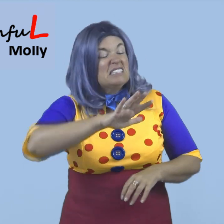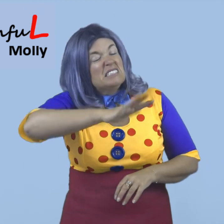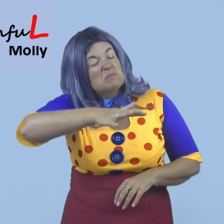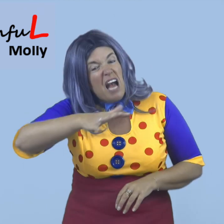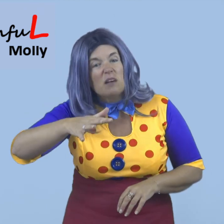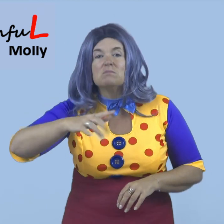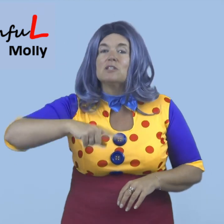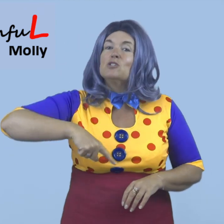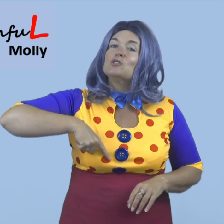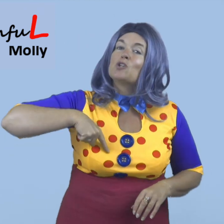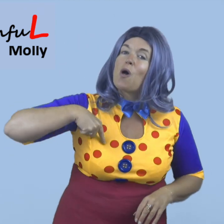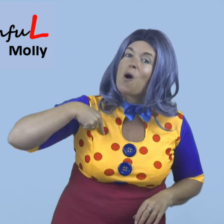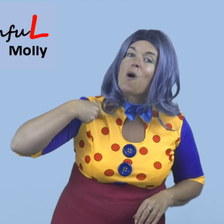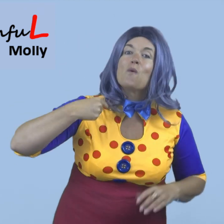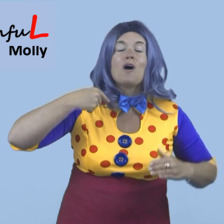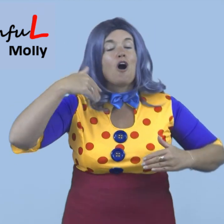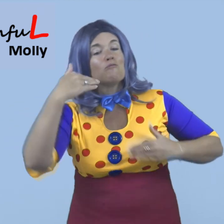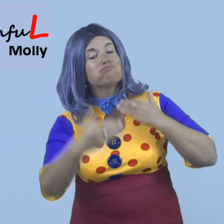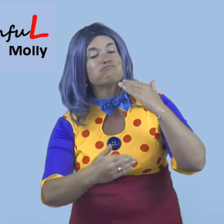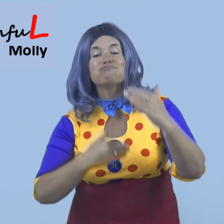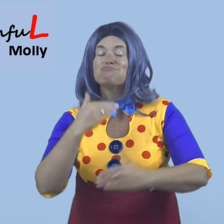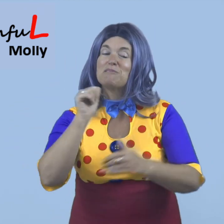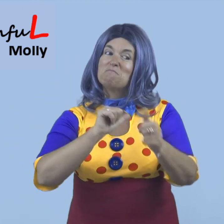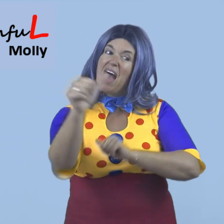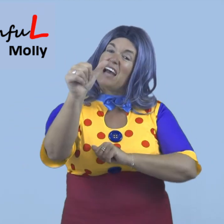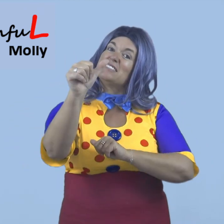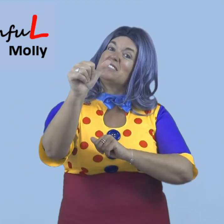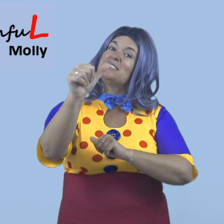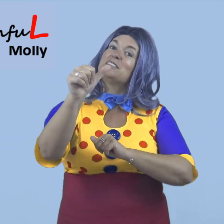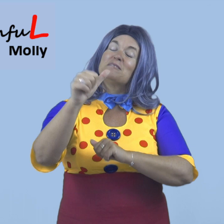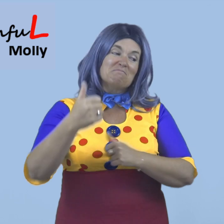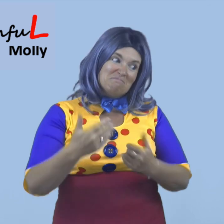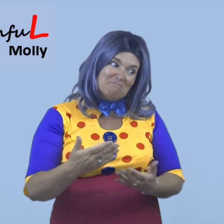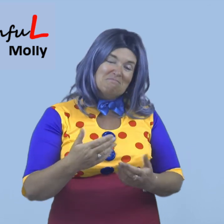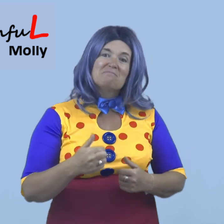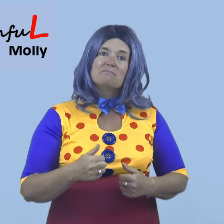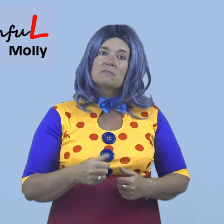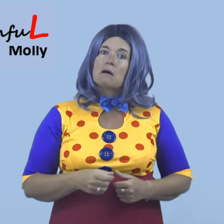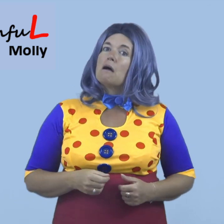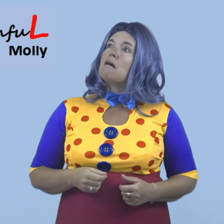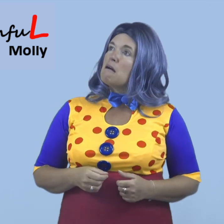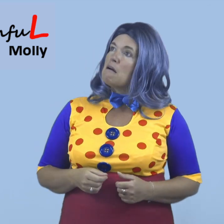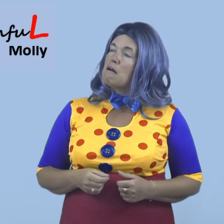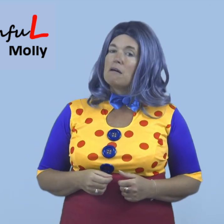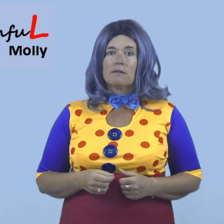Sometimes, slow and steady is best Meg.”